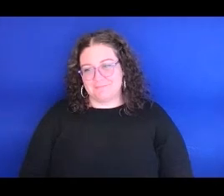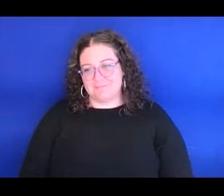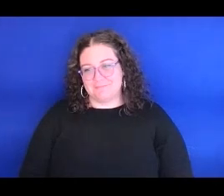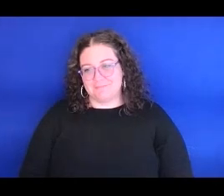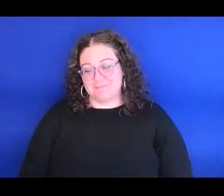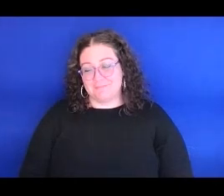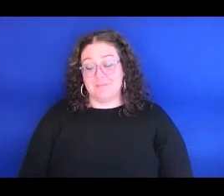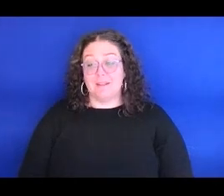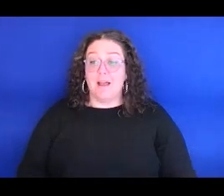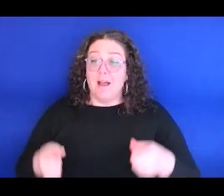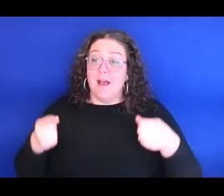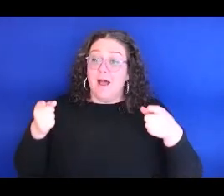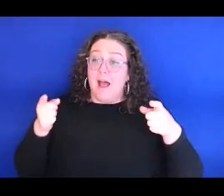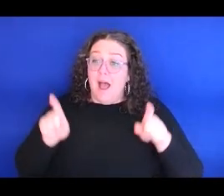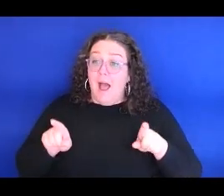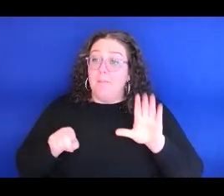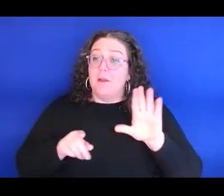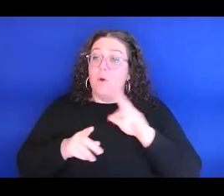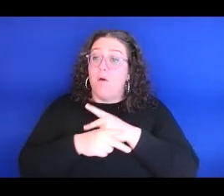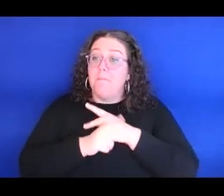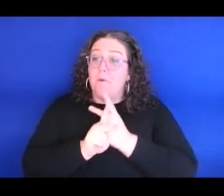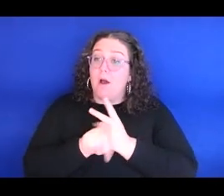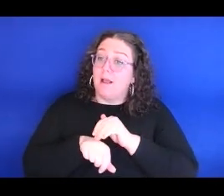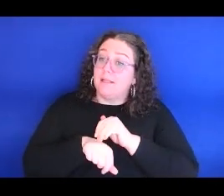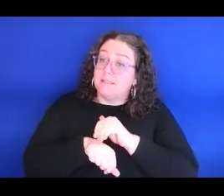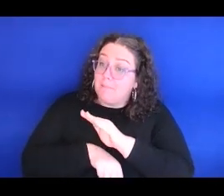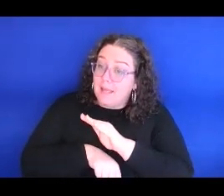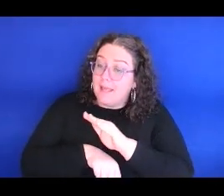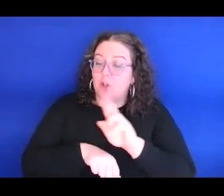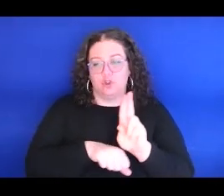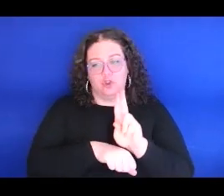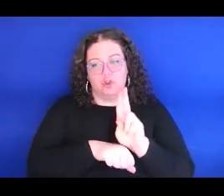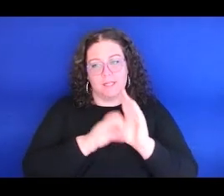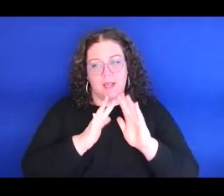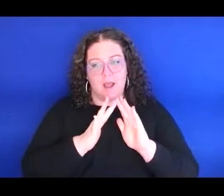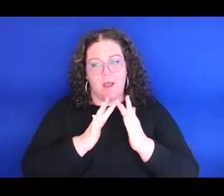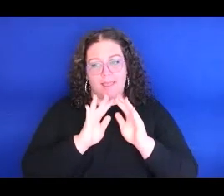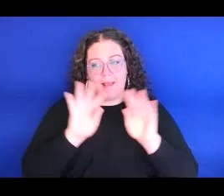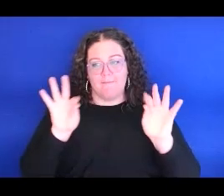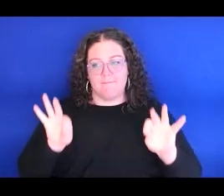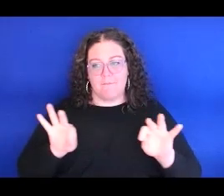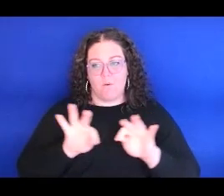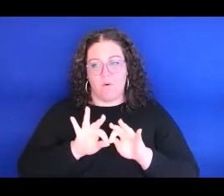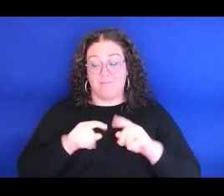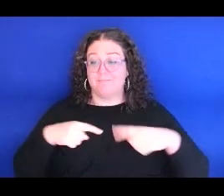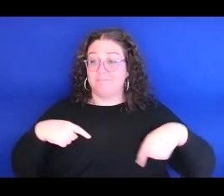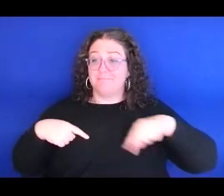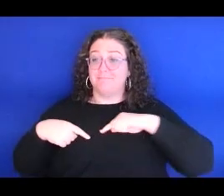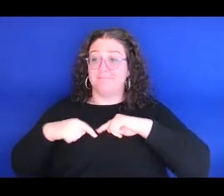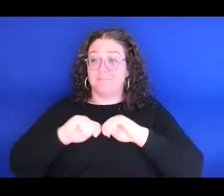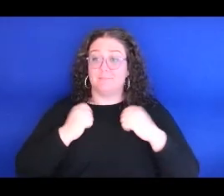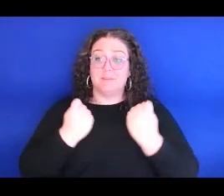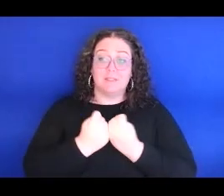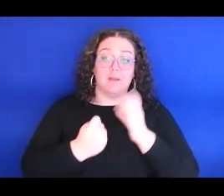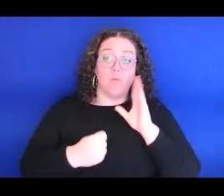Once you submit your product using the online form, the NCRTM team conducts a thorough review.